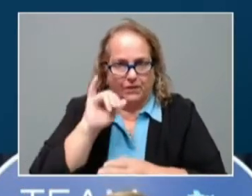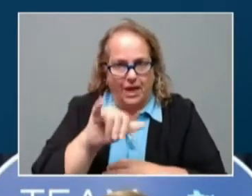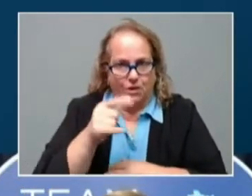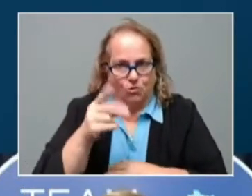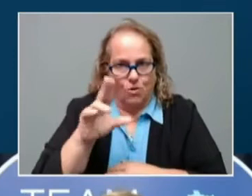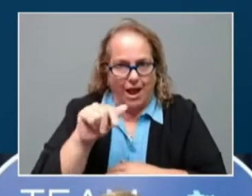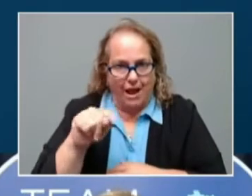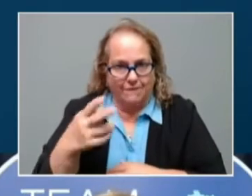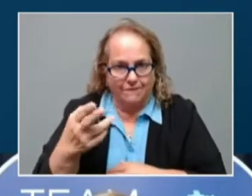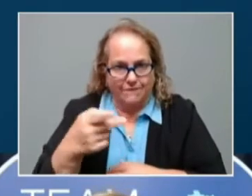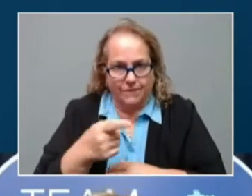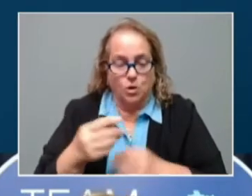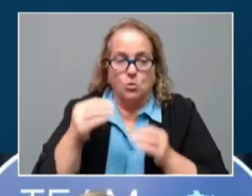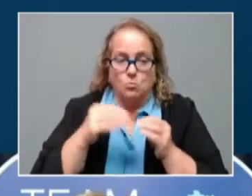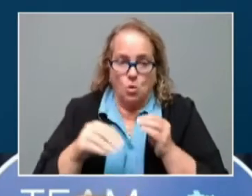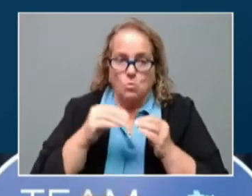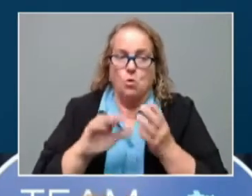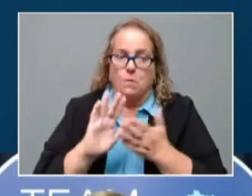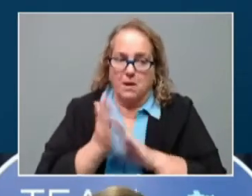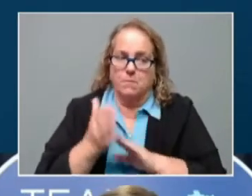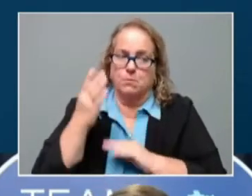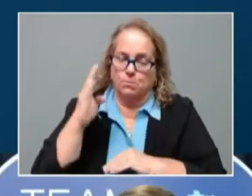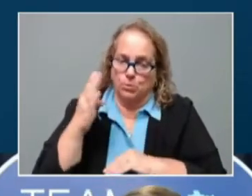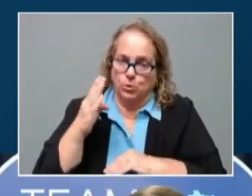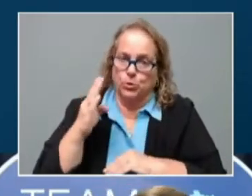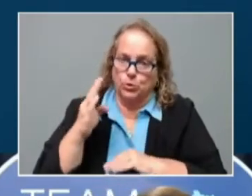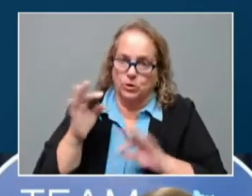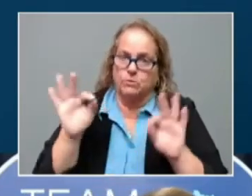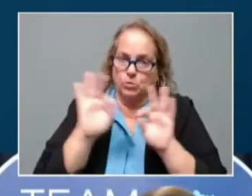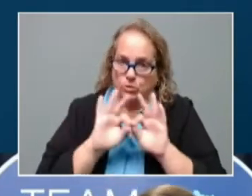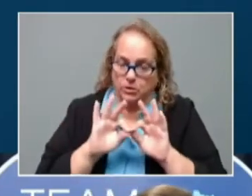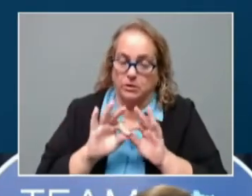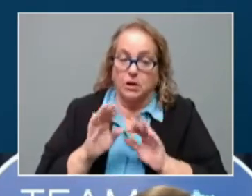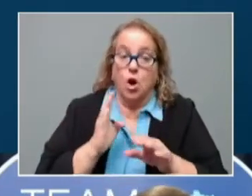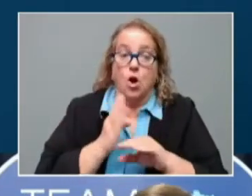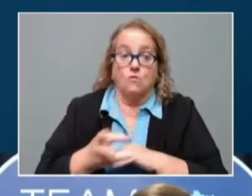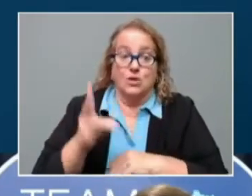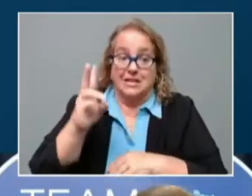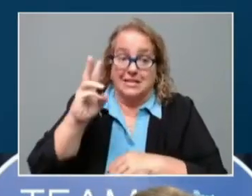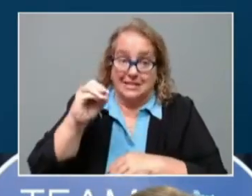getting there. Now, Let's look at the over 60% because really we need to be